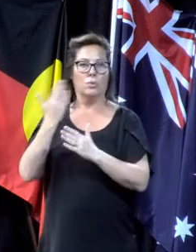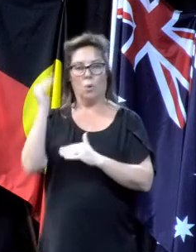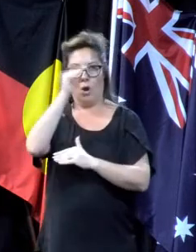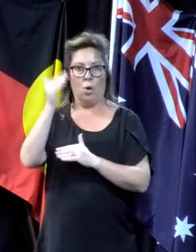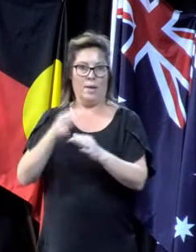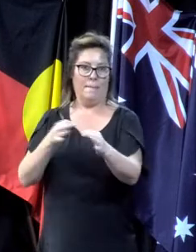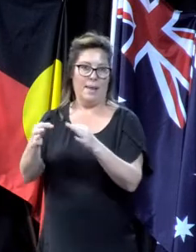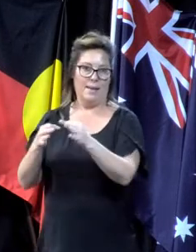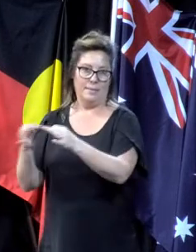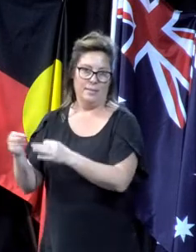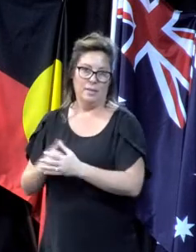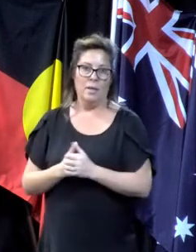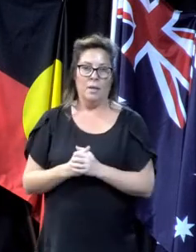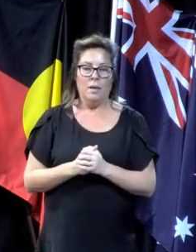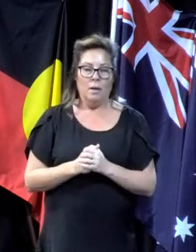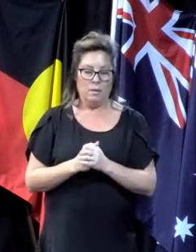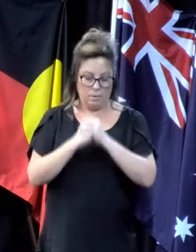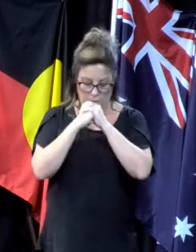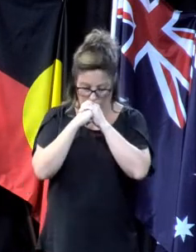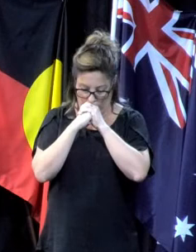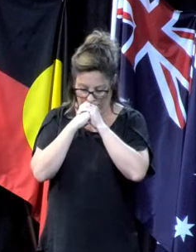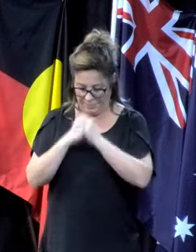teaching students with disability to improve their teaching capability.